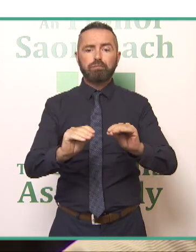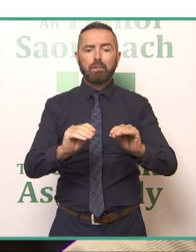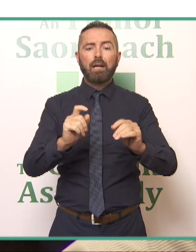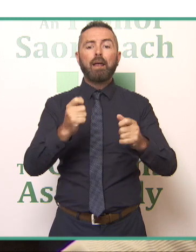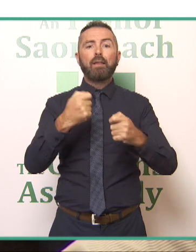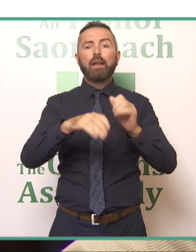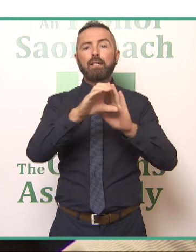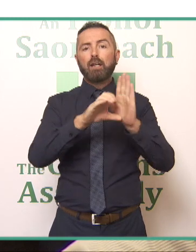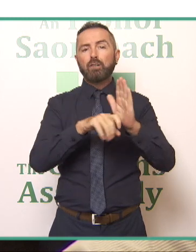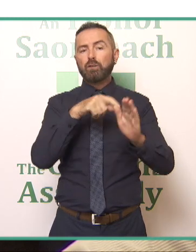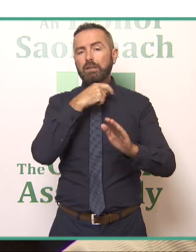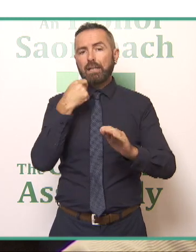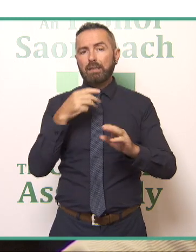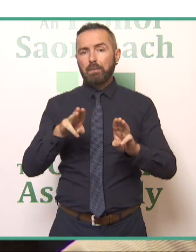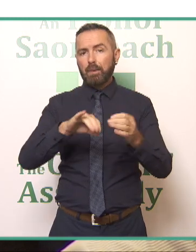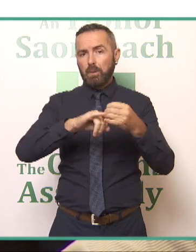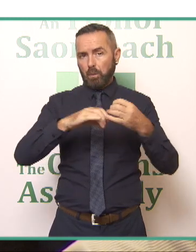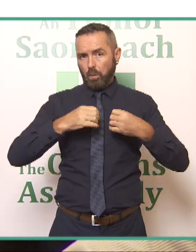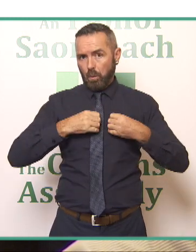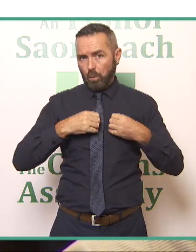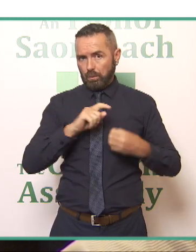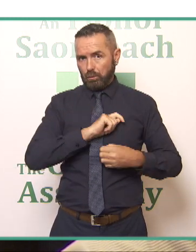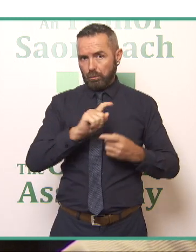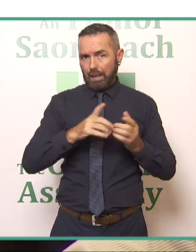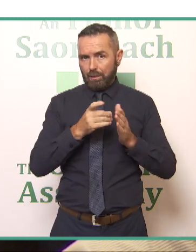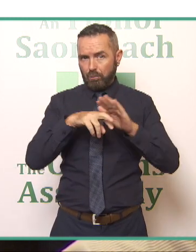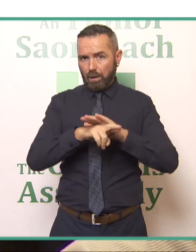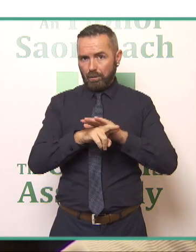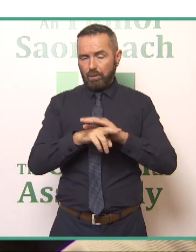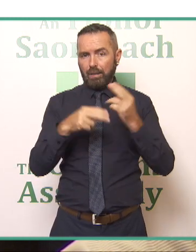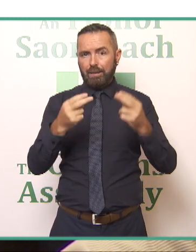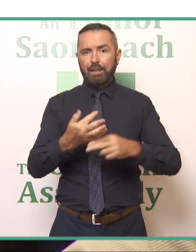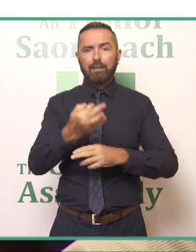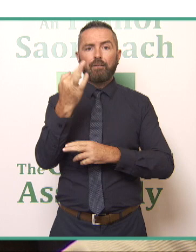that they trustees and their directors find and a another home for